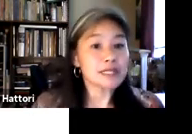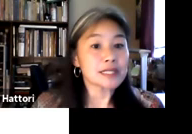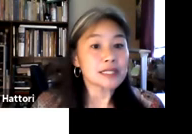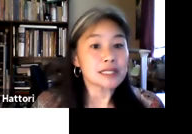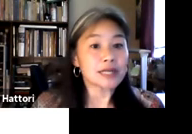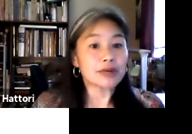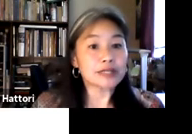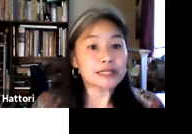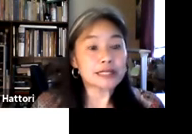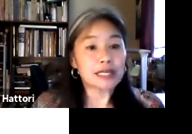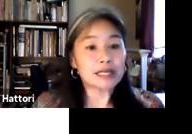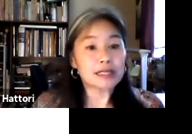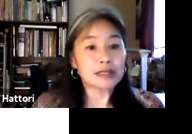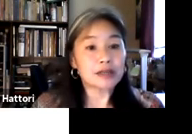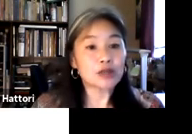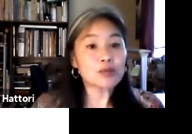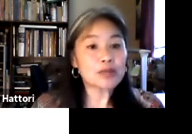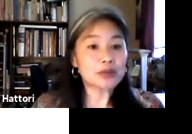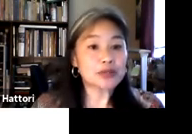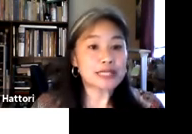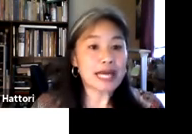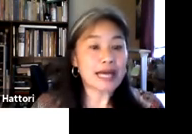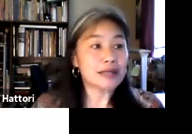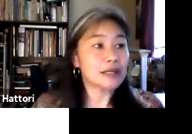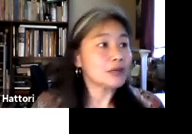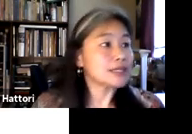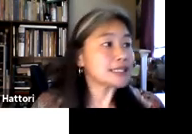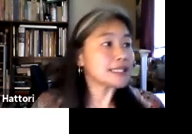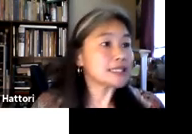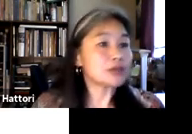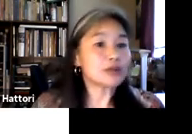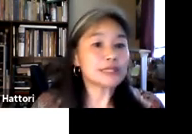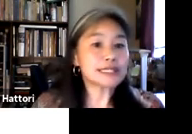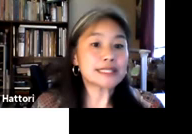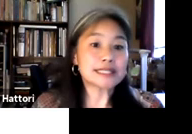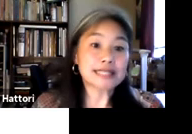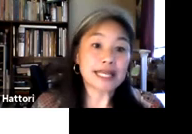encompass about 120,000 people in total. And of that number,